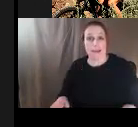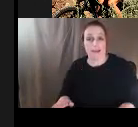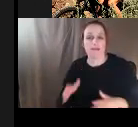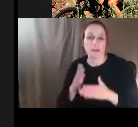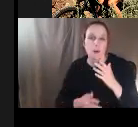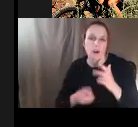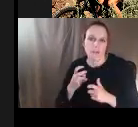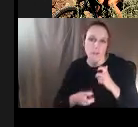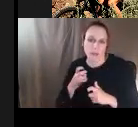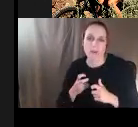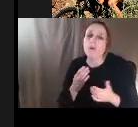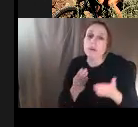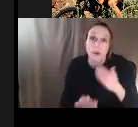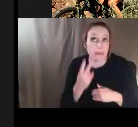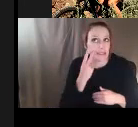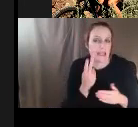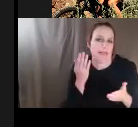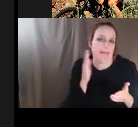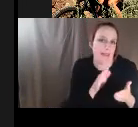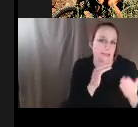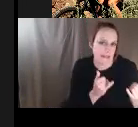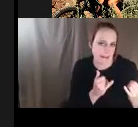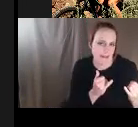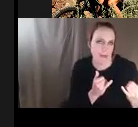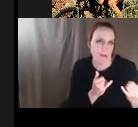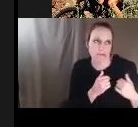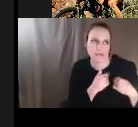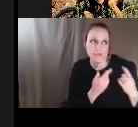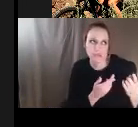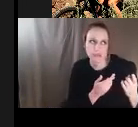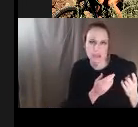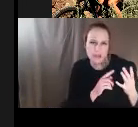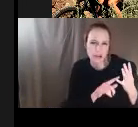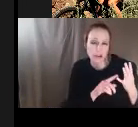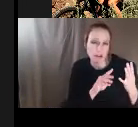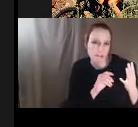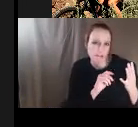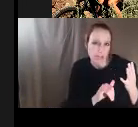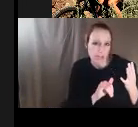since the end of May. I think that it was what was occurring most